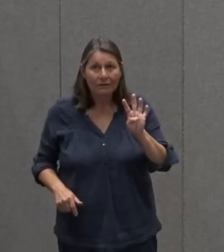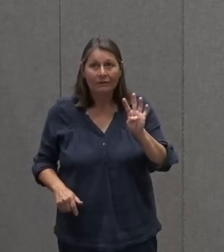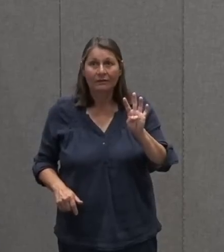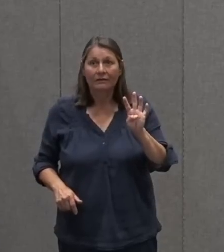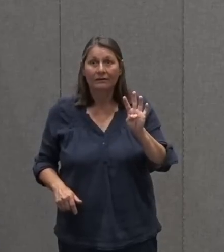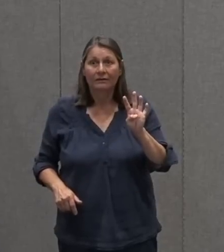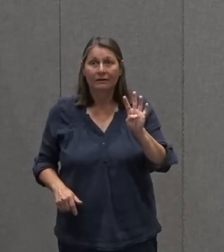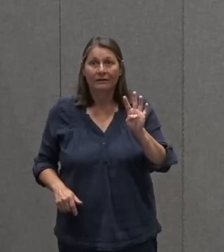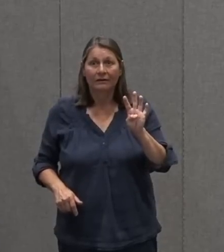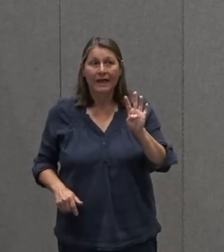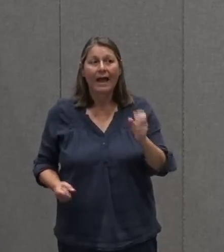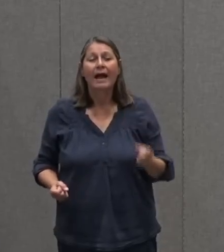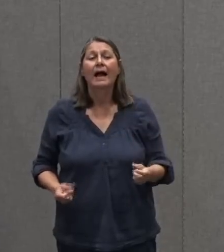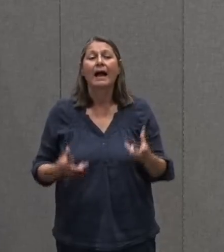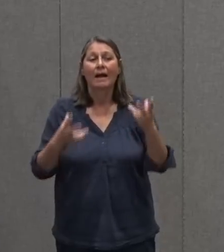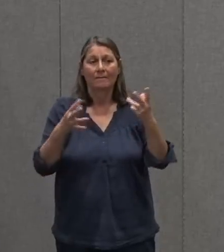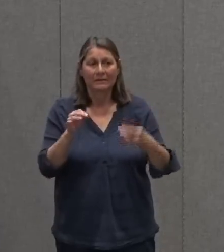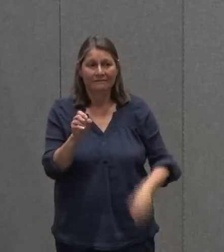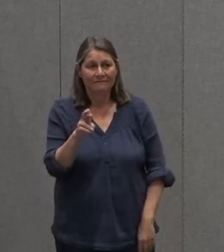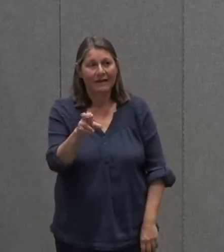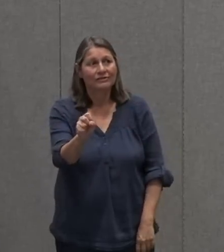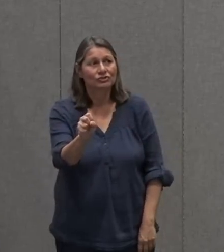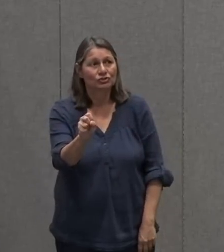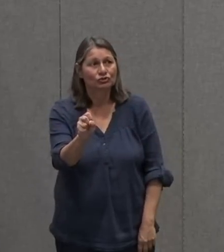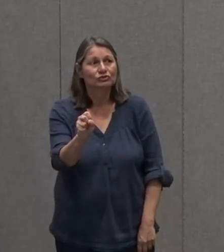There is how many ways to get the 24?